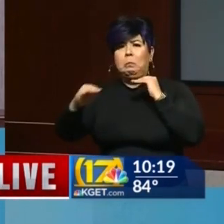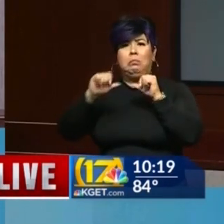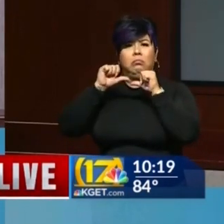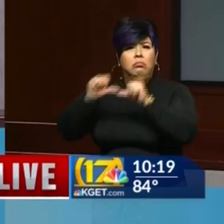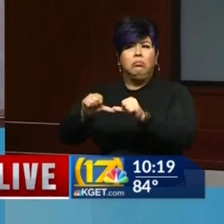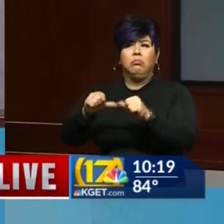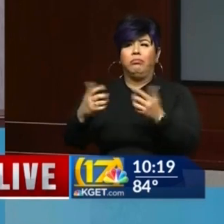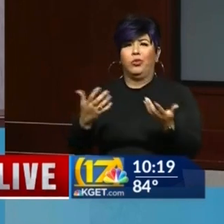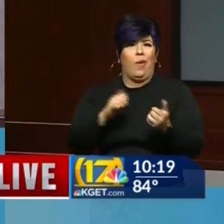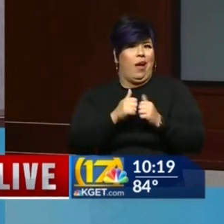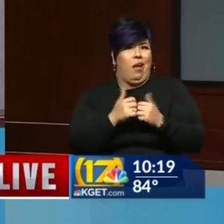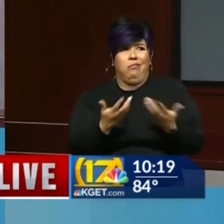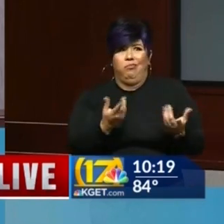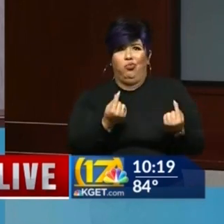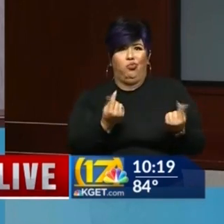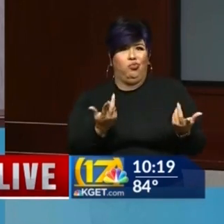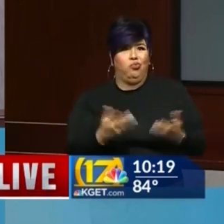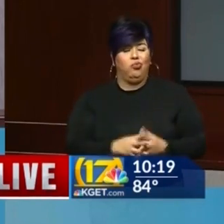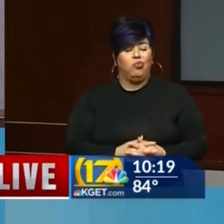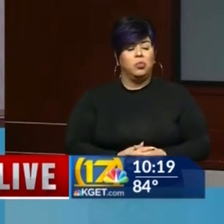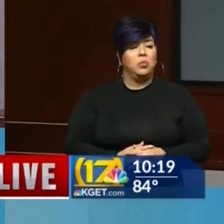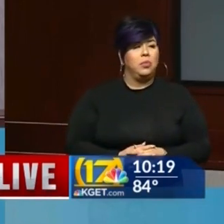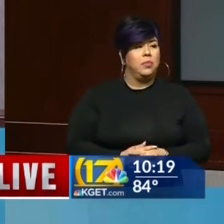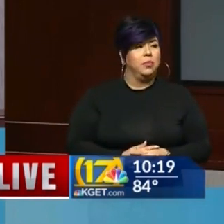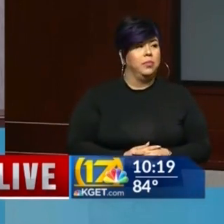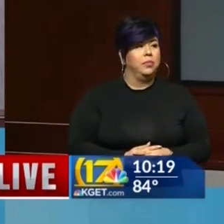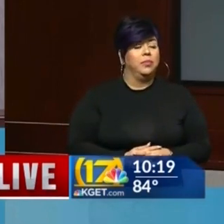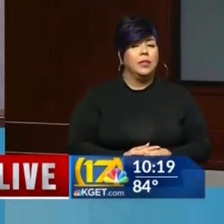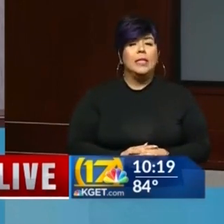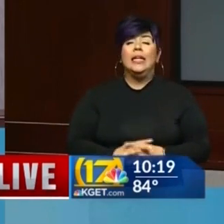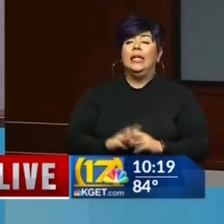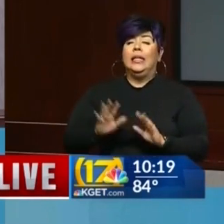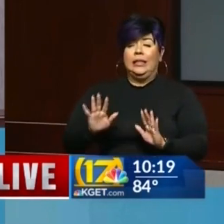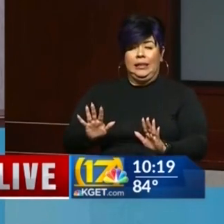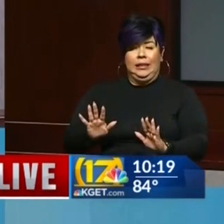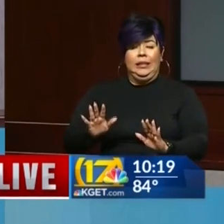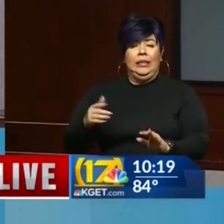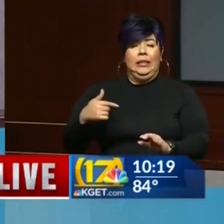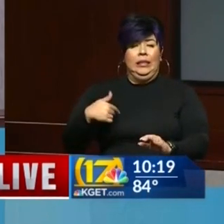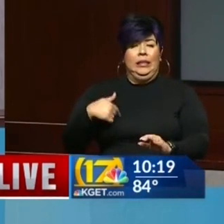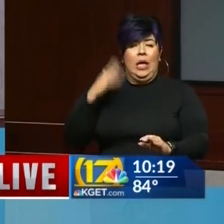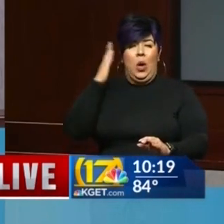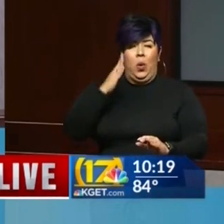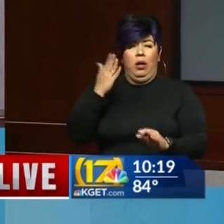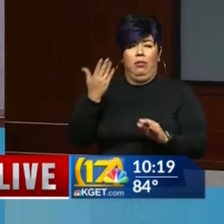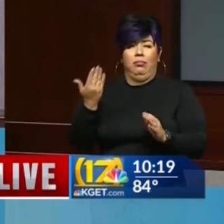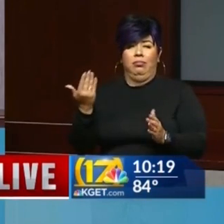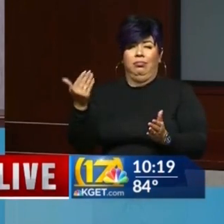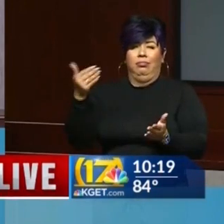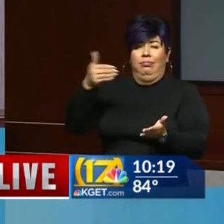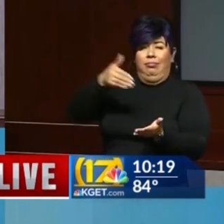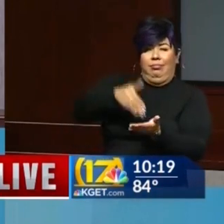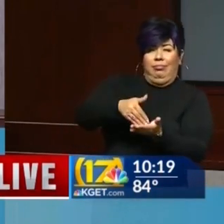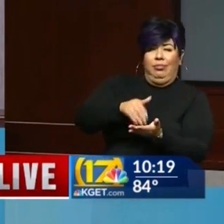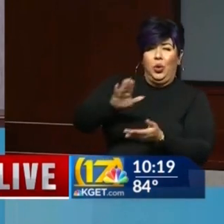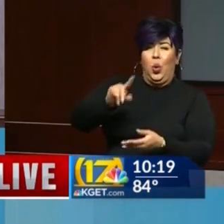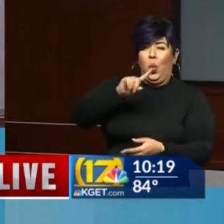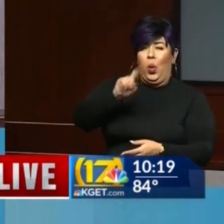WHAT WOULD NEED TO CHANGE IN ORDER FOR THAT METRIC TO EITHER RISE TO HIGH IN THE THRESHOLD, AND---